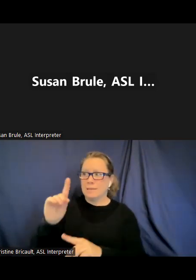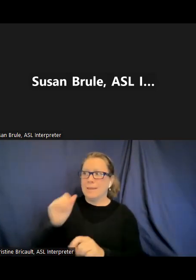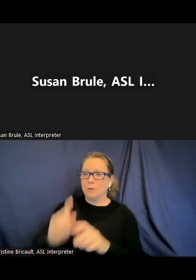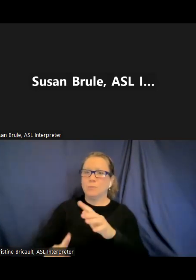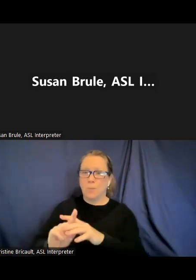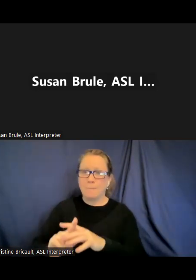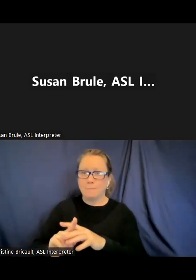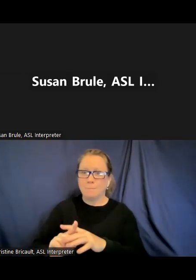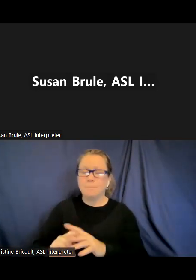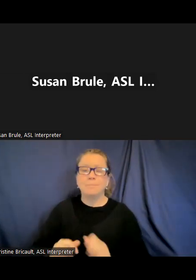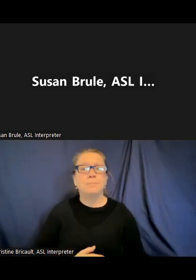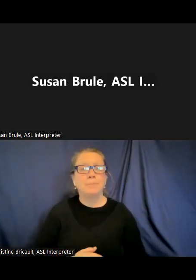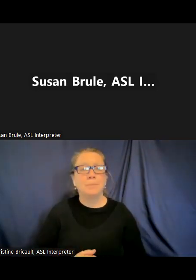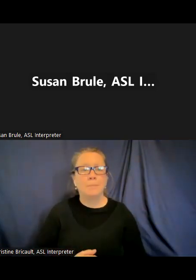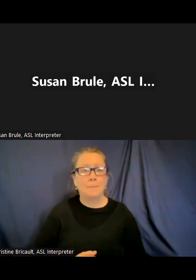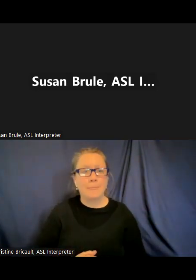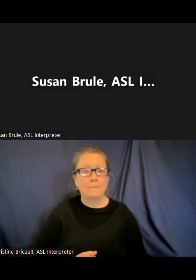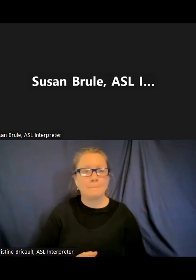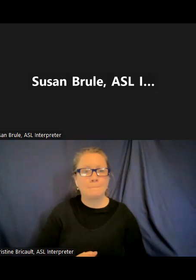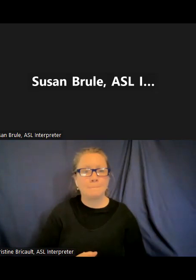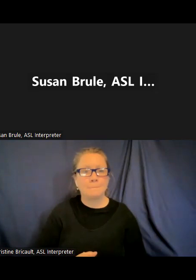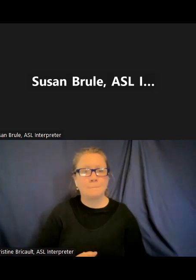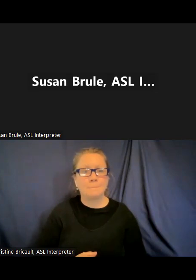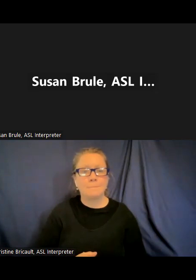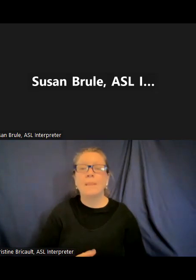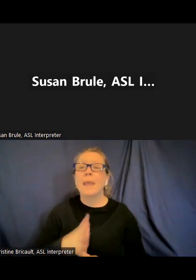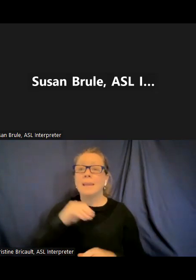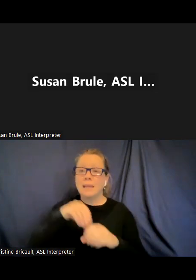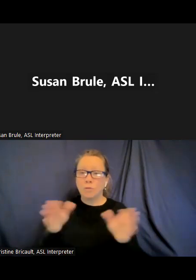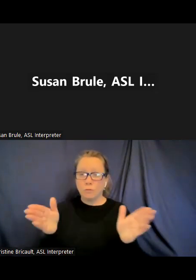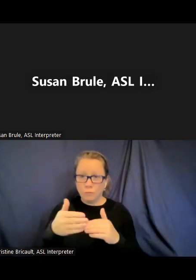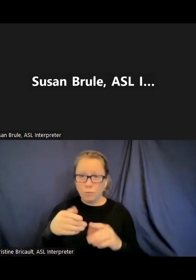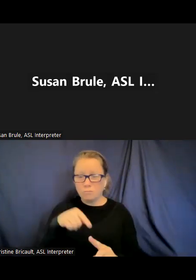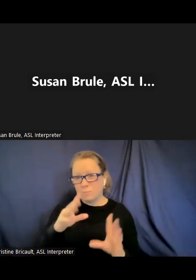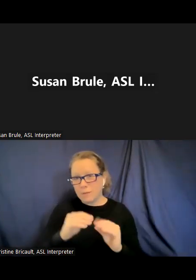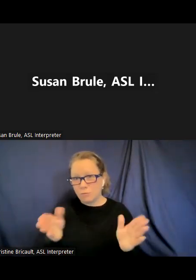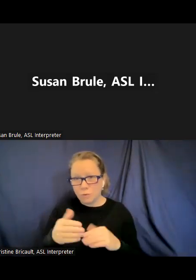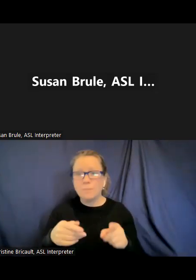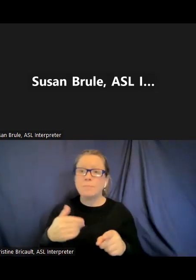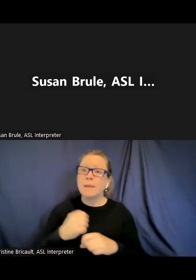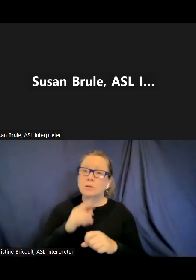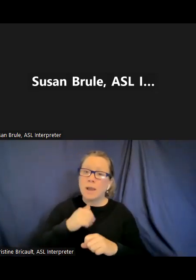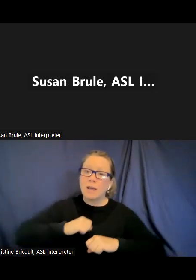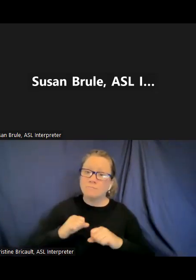You know, make sure that within the meeting room there is sufficient room for someone who uses a wheelchair.